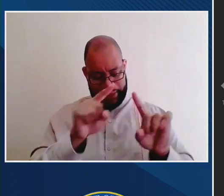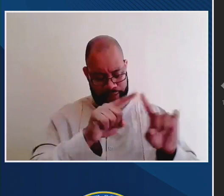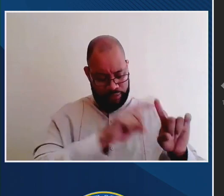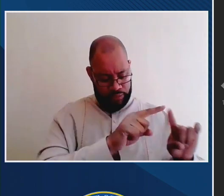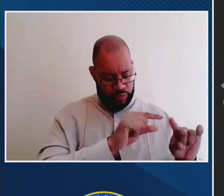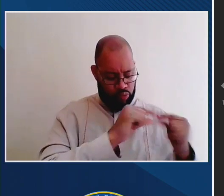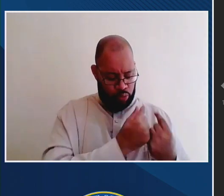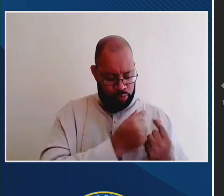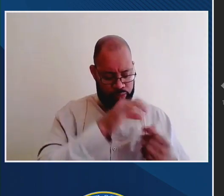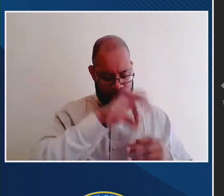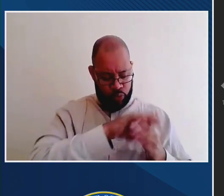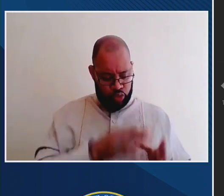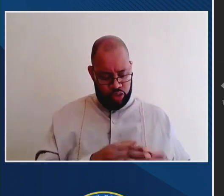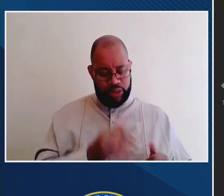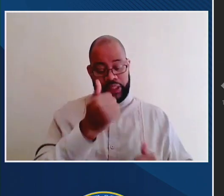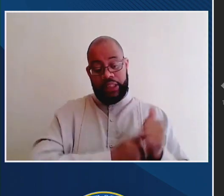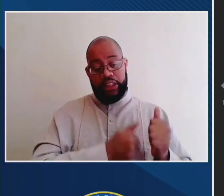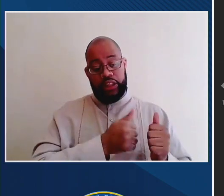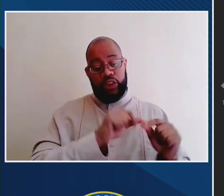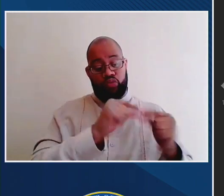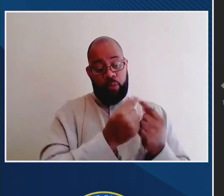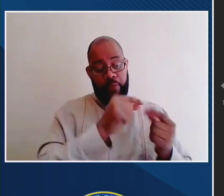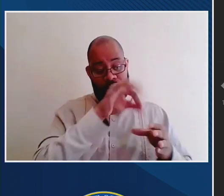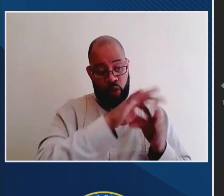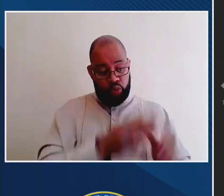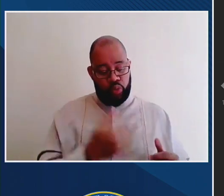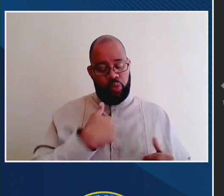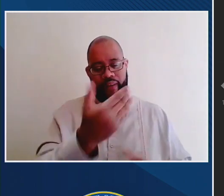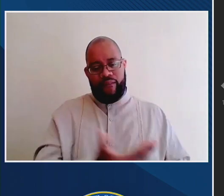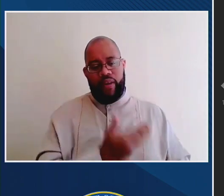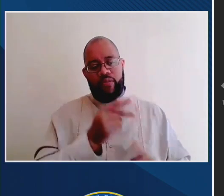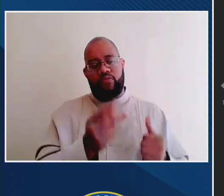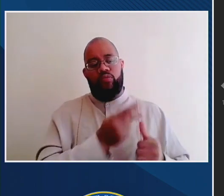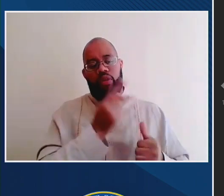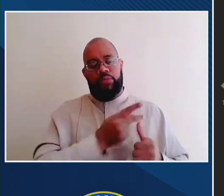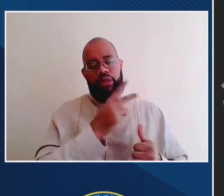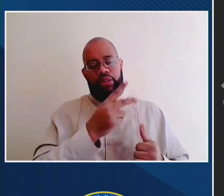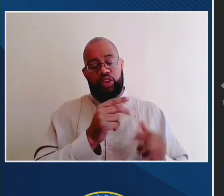. For each constituency, we will invite the primary negotiator and alternate